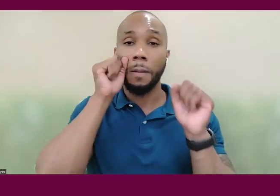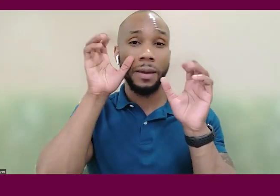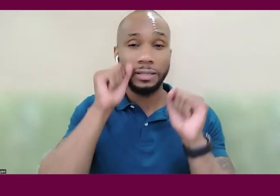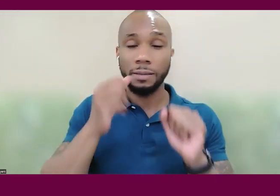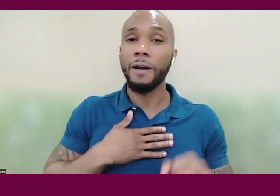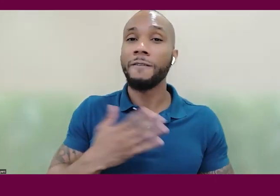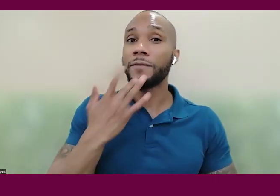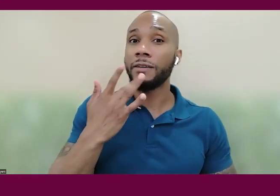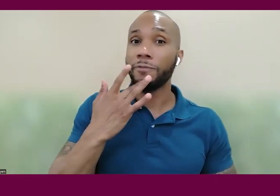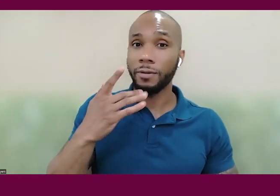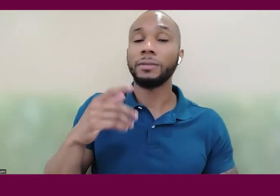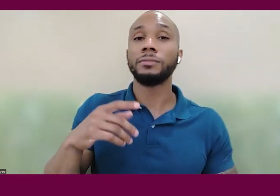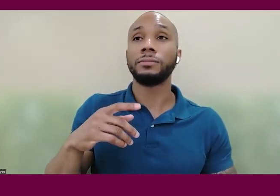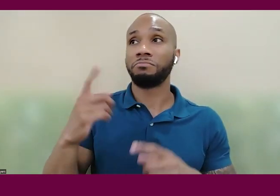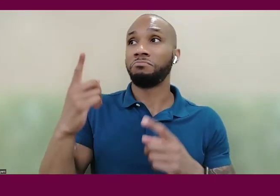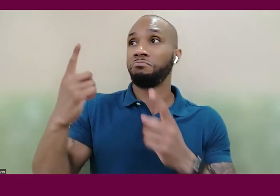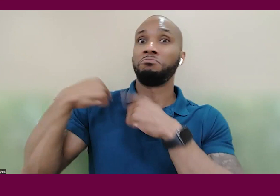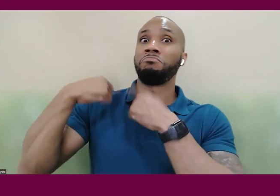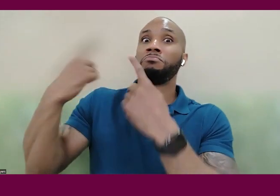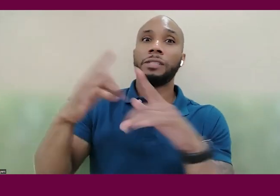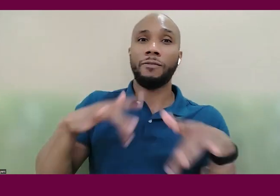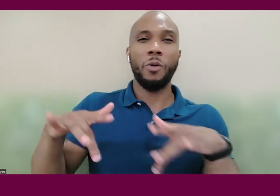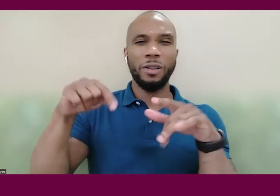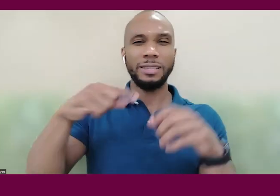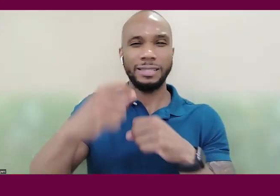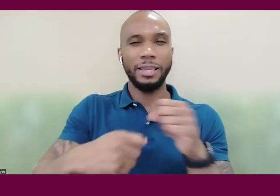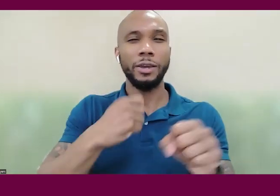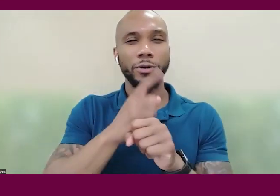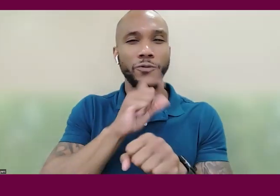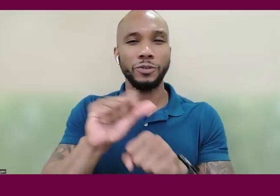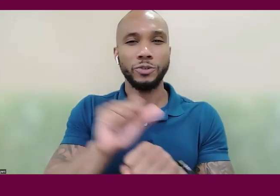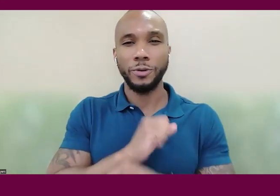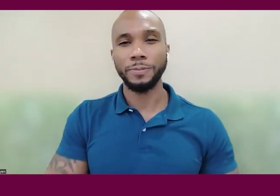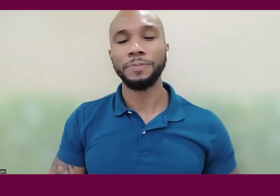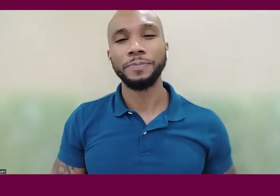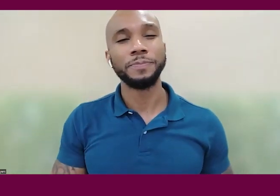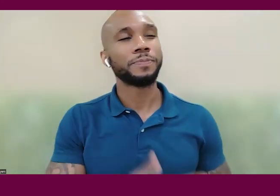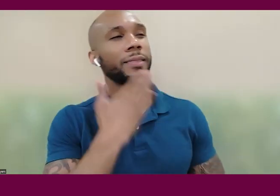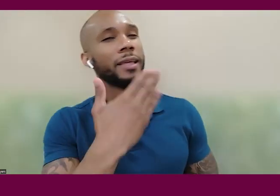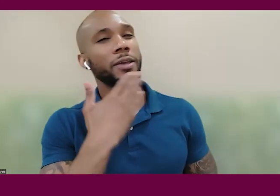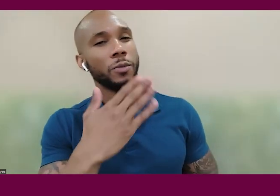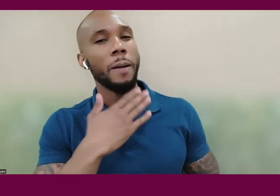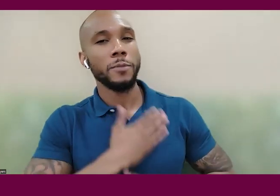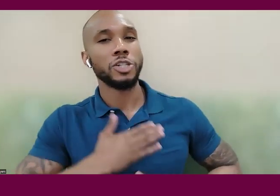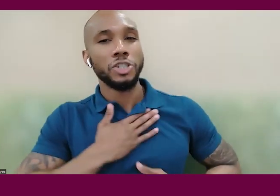This was my favorite, I think, podcast that I've recorded this year for sure. Lorrell Kilpatrick: Thank you. I appreciate it.